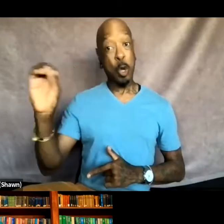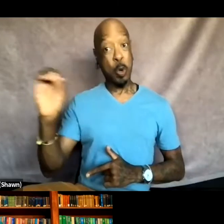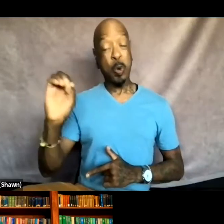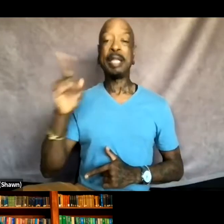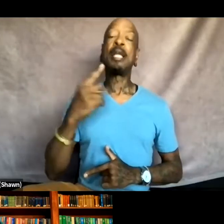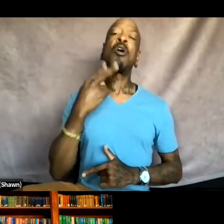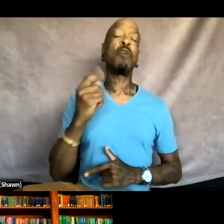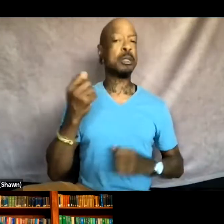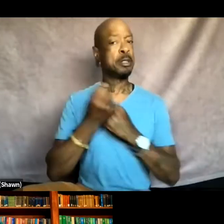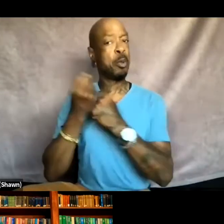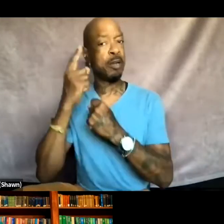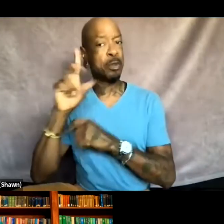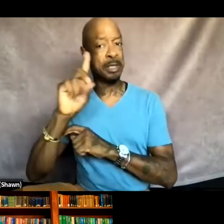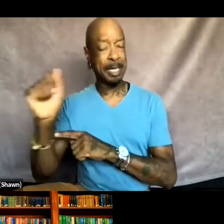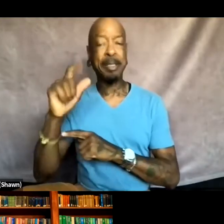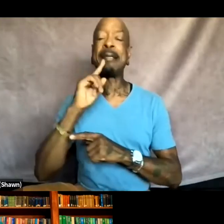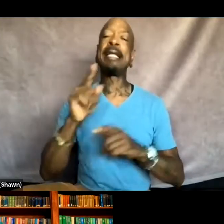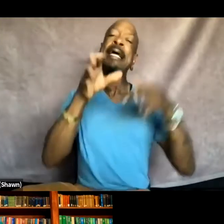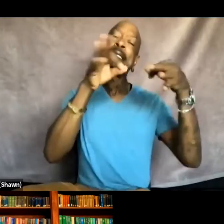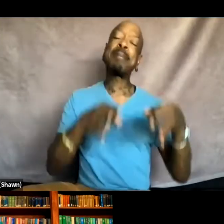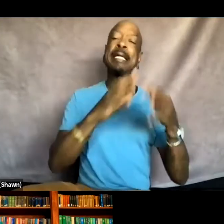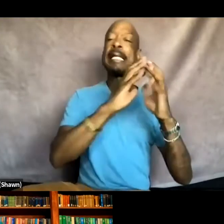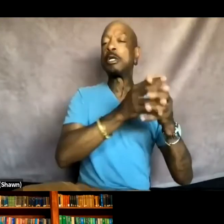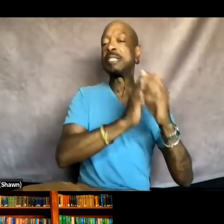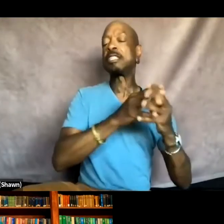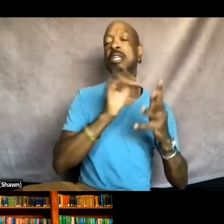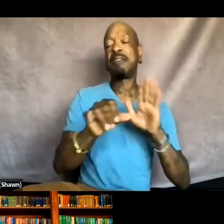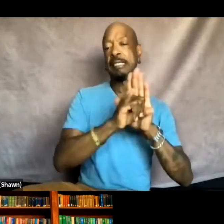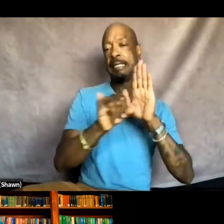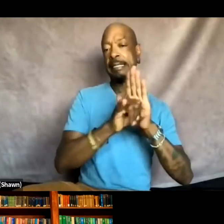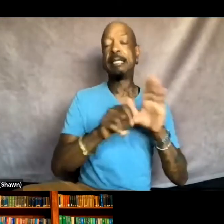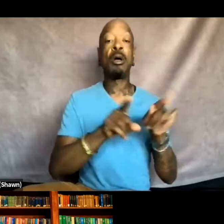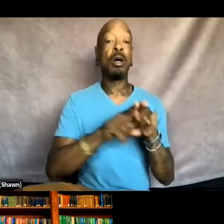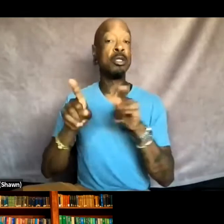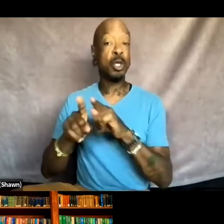disabled and exploring intersections of identity she's called out able as I'm in the fashion fashion industry.